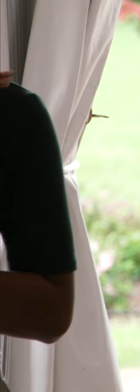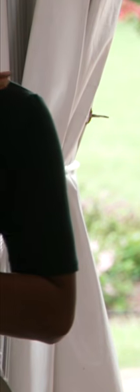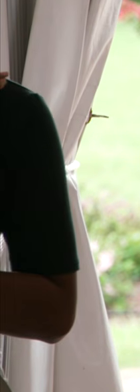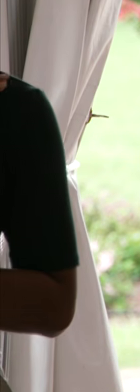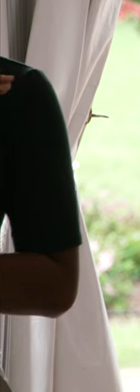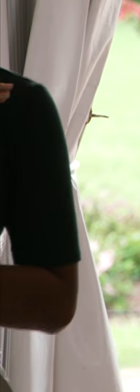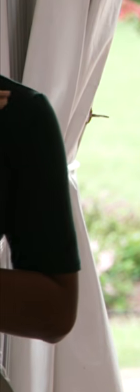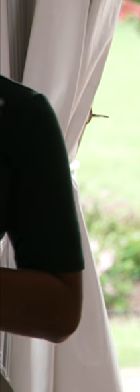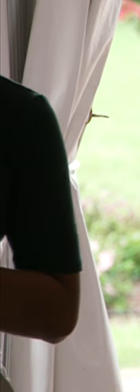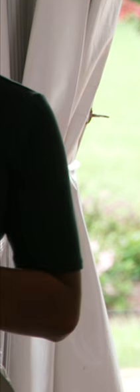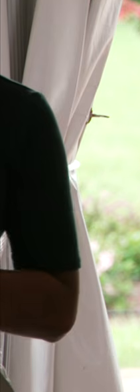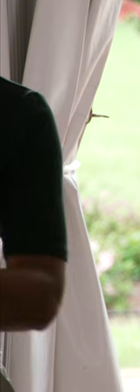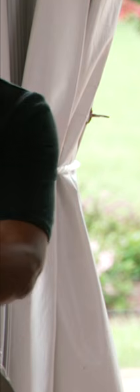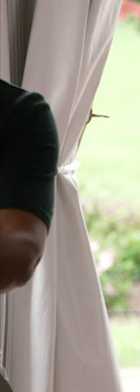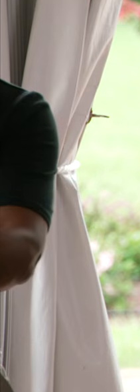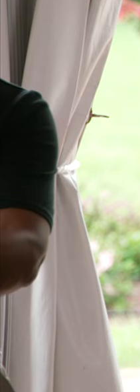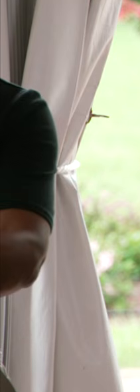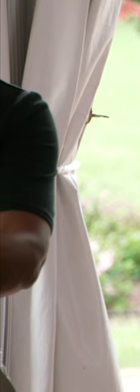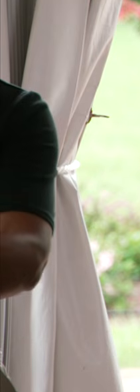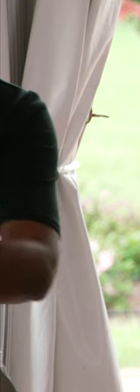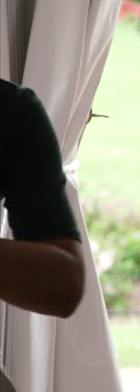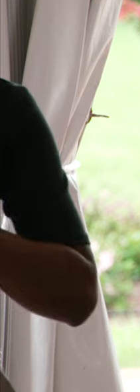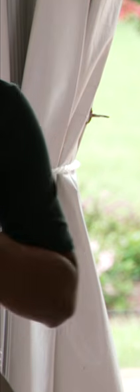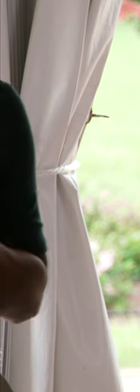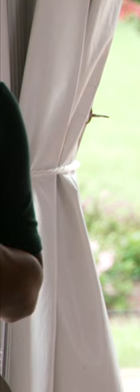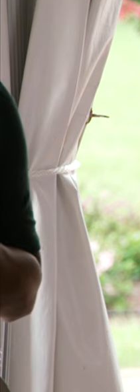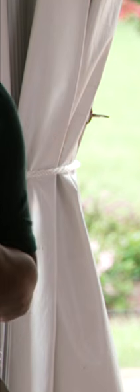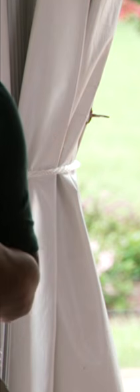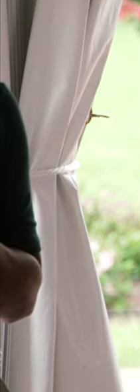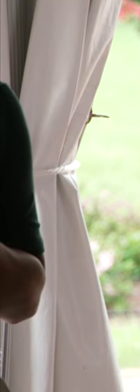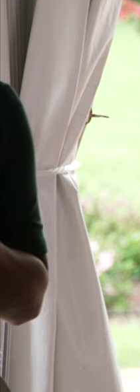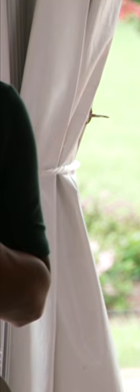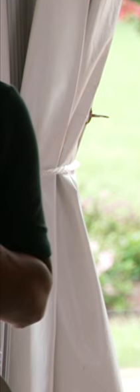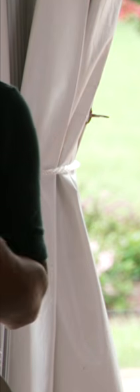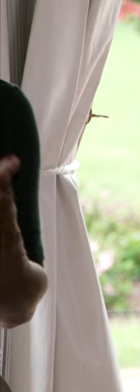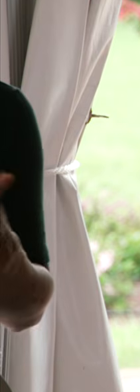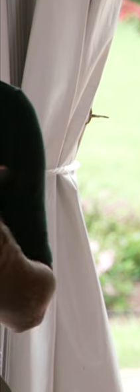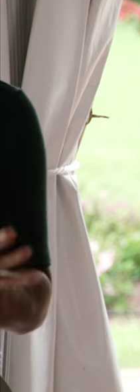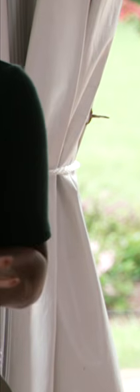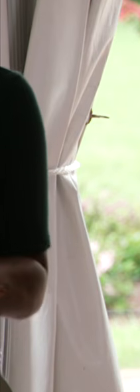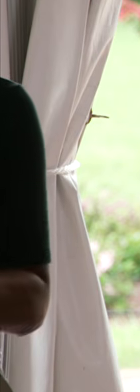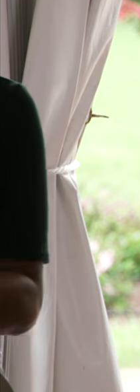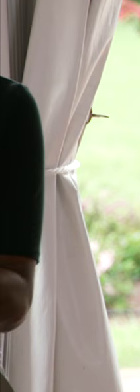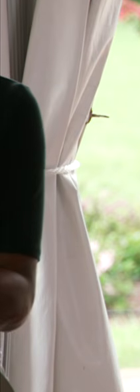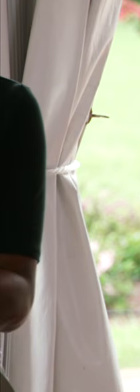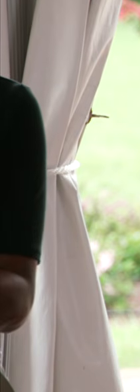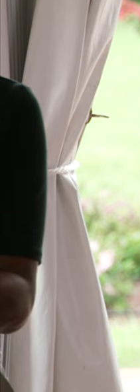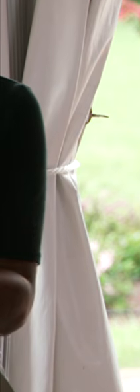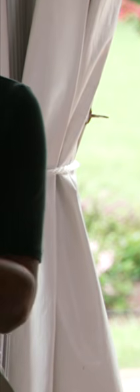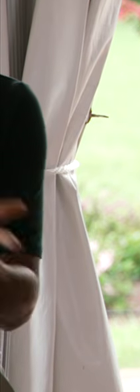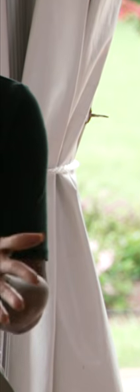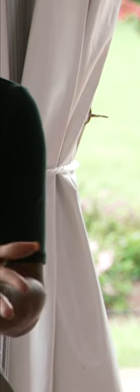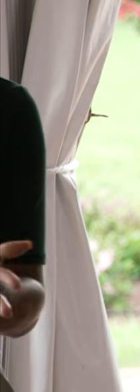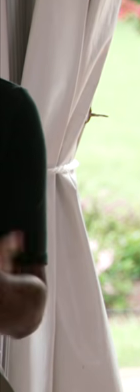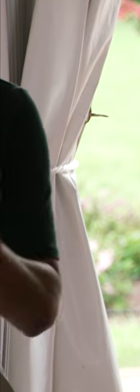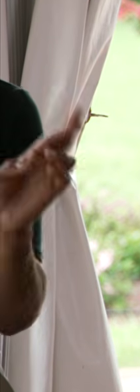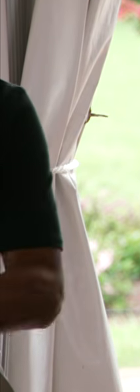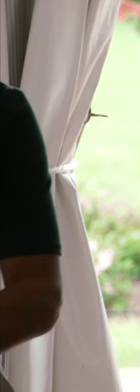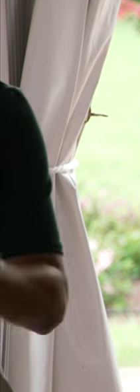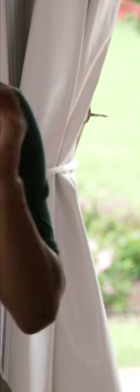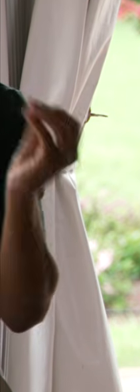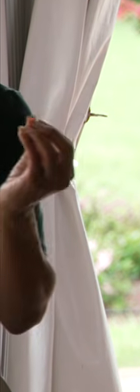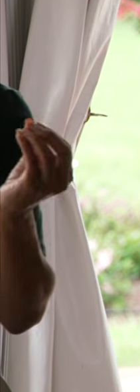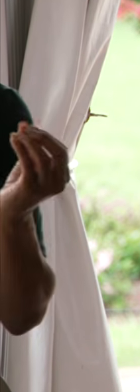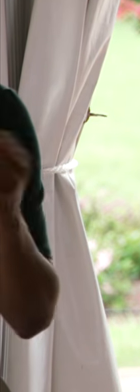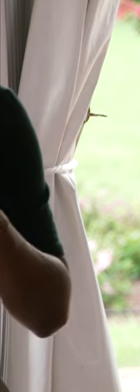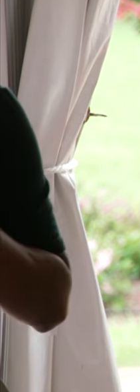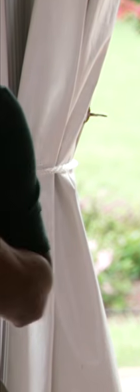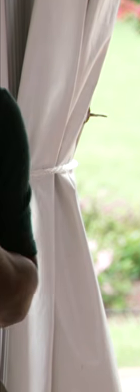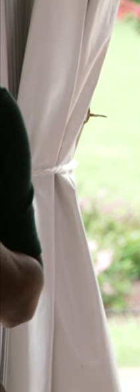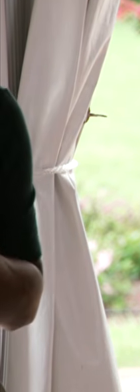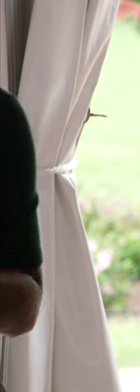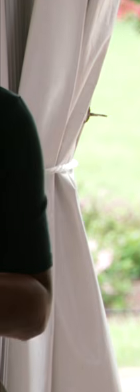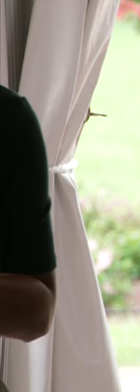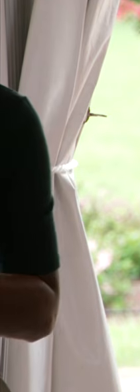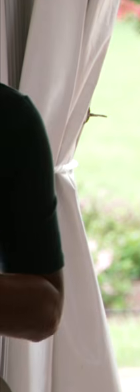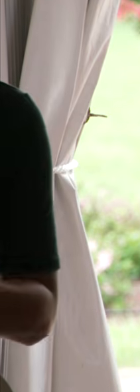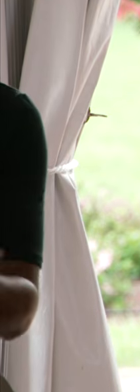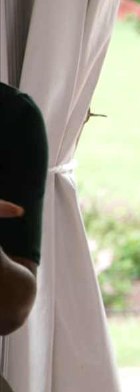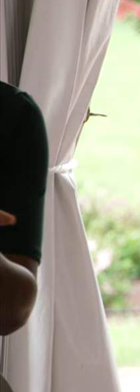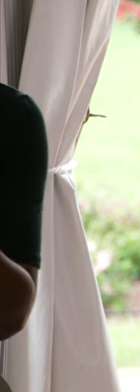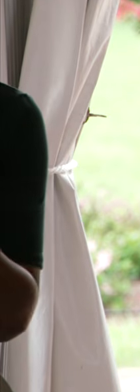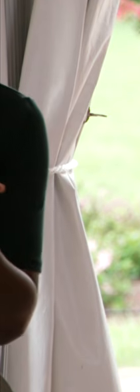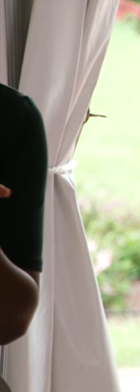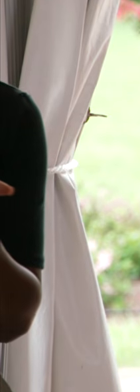not informed, and they were exploited and not respected. This was not research. It was